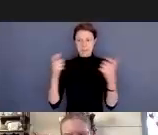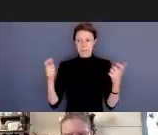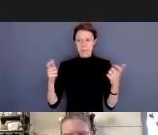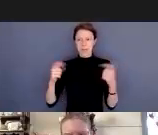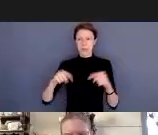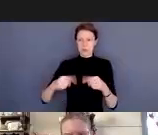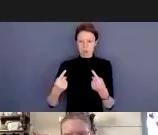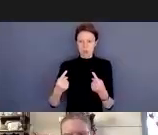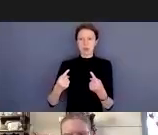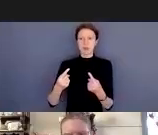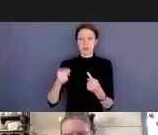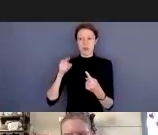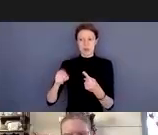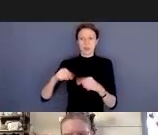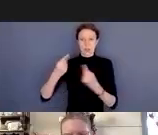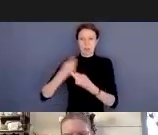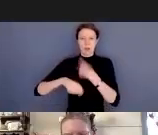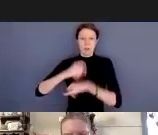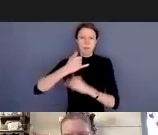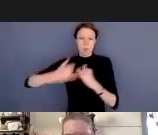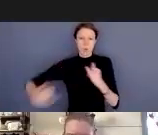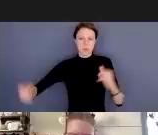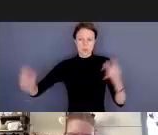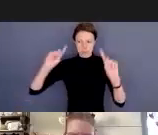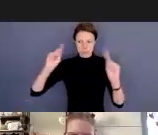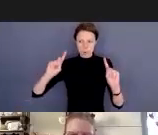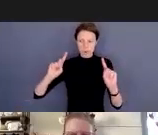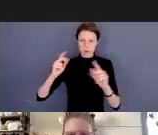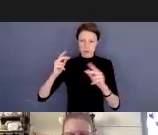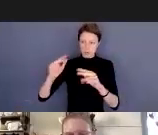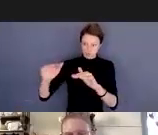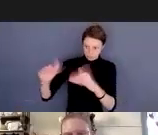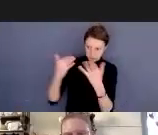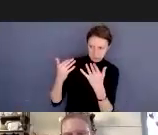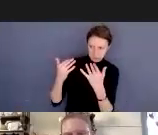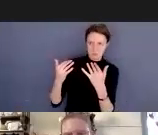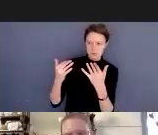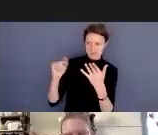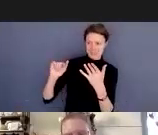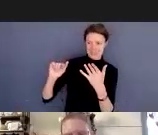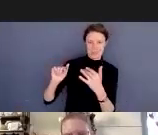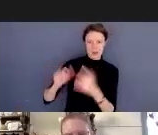in the modern world to get their attention, which is the starting point for having that hopefully